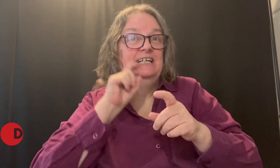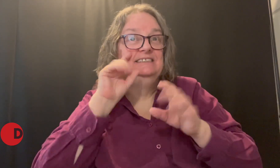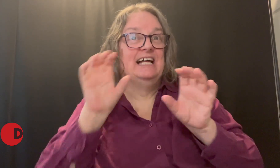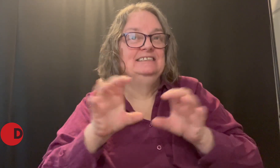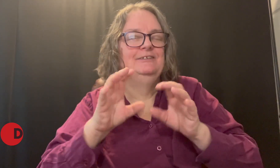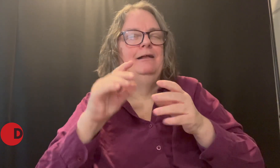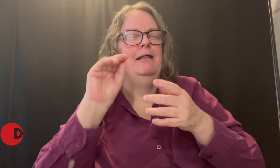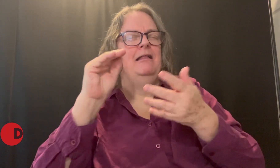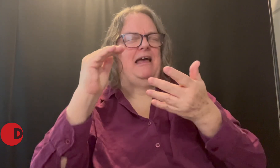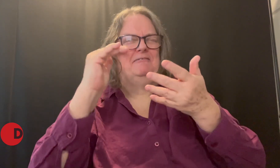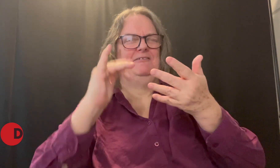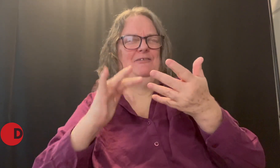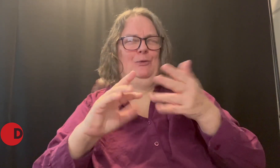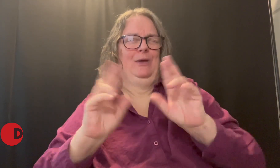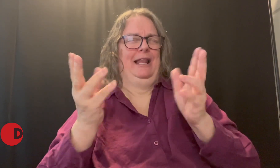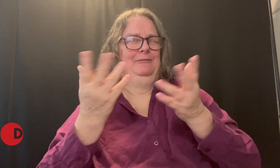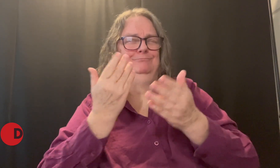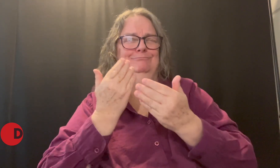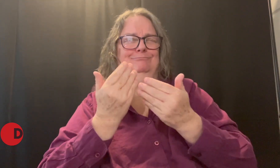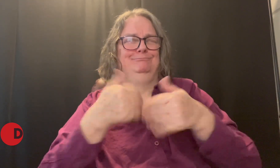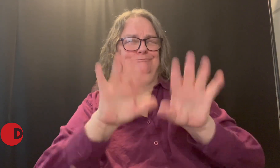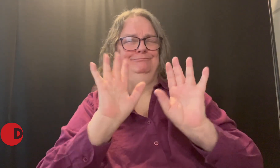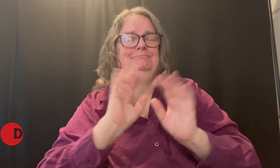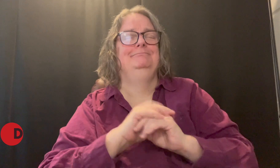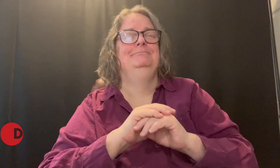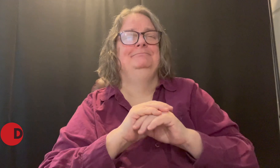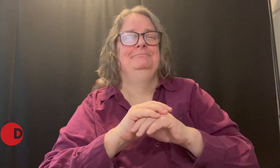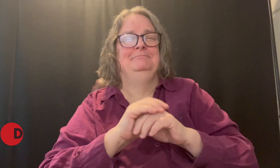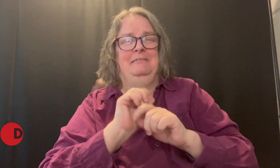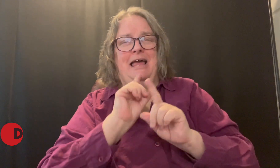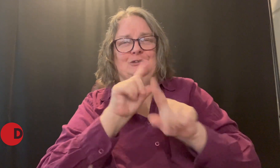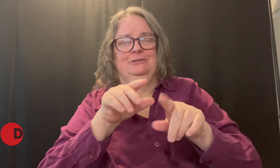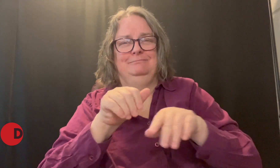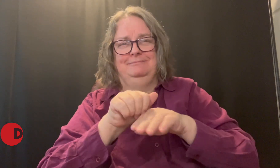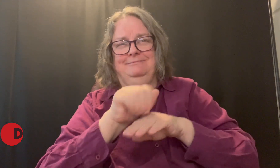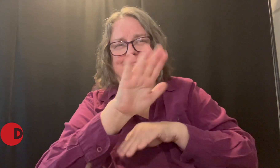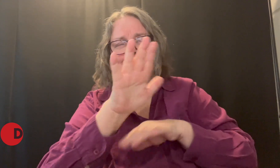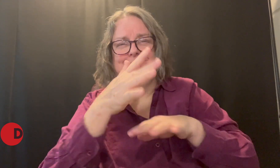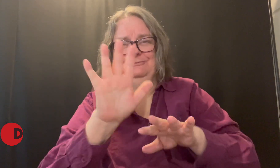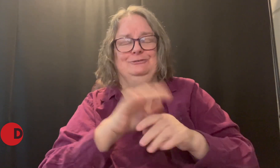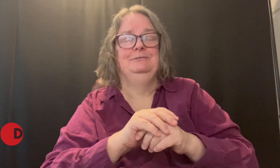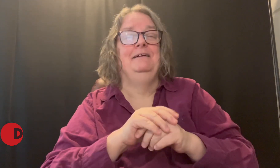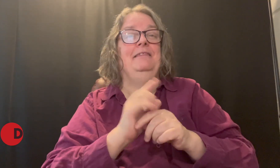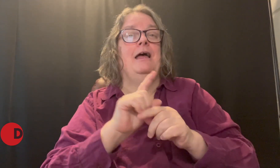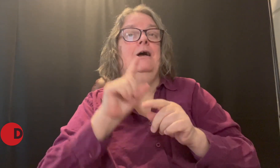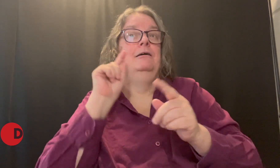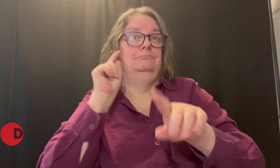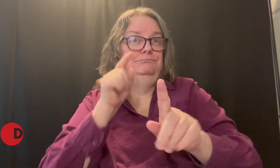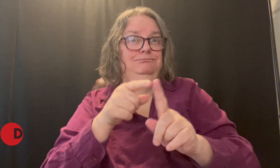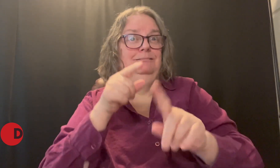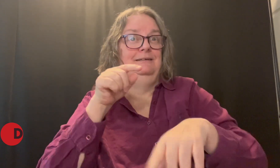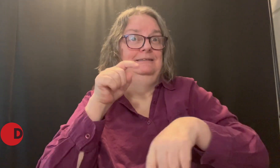Sexual activities... so forth. All ahead of time. I submitted my reply.